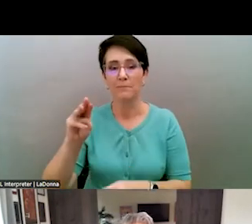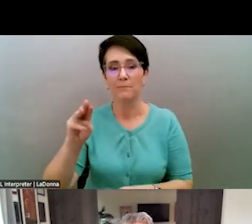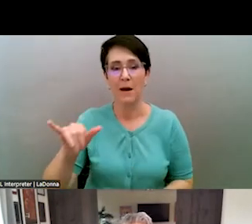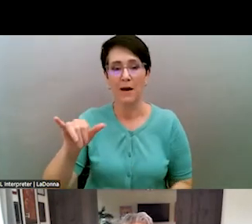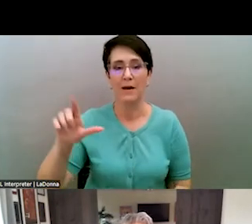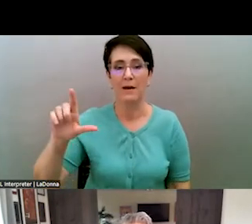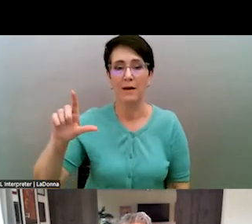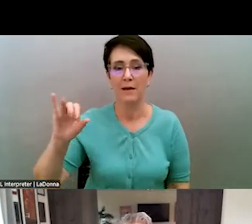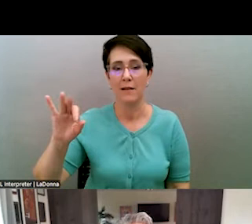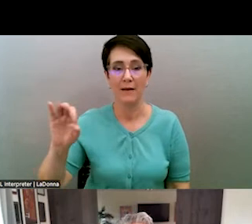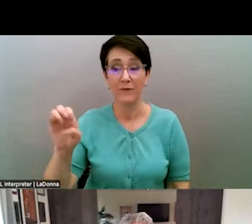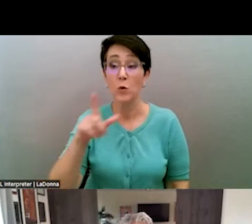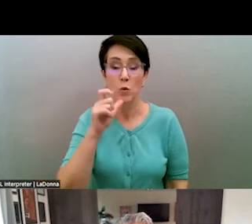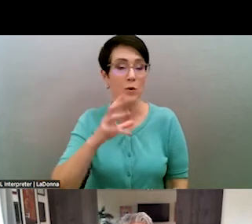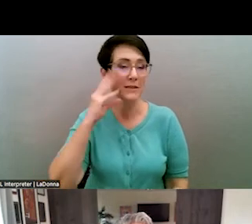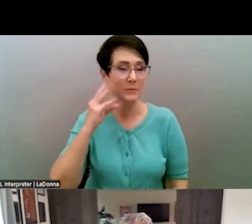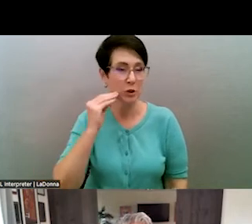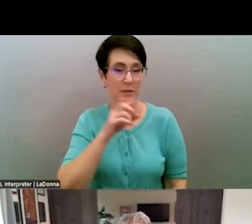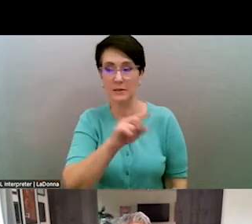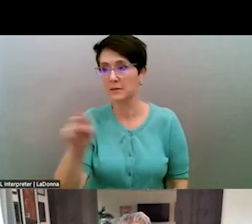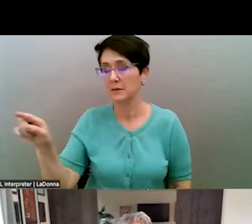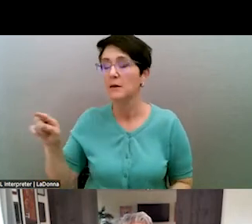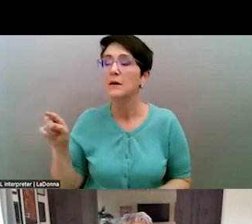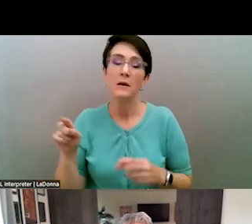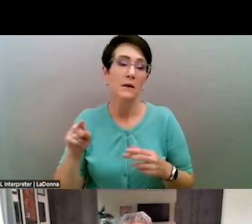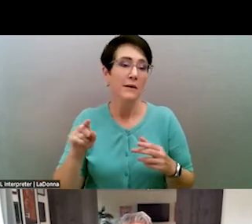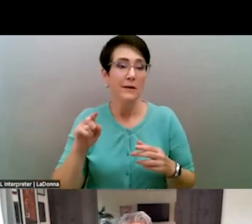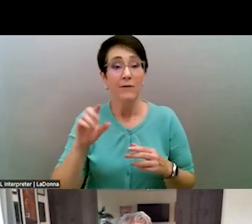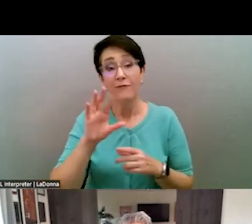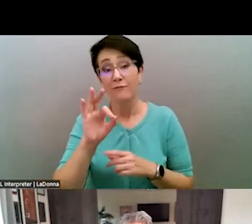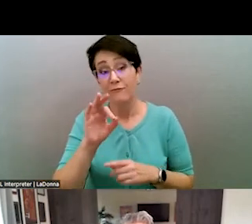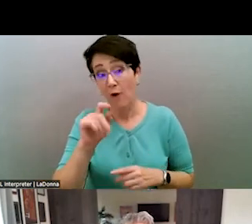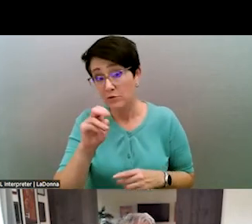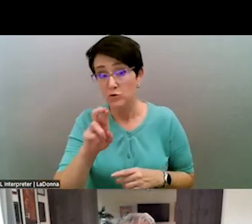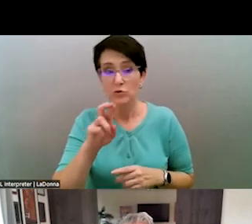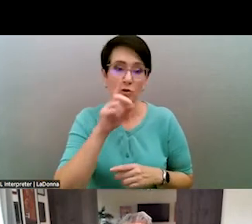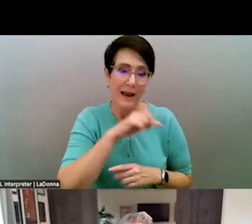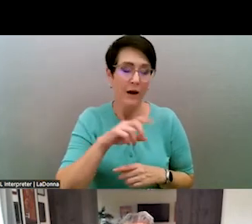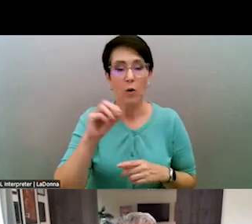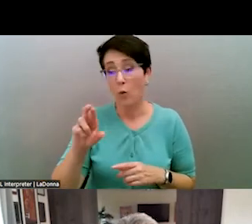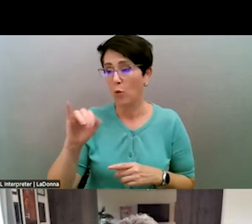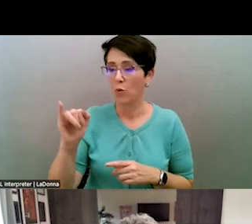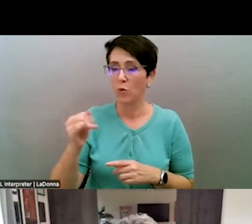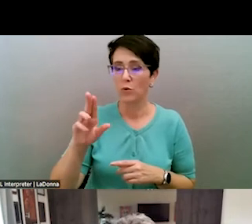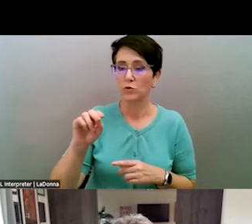FOSTER CARE. JUVENILE JUSTICE. I HAD HEARD KIND OF RELAYED THAT, PEOPLE, WOULD SAY, WELL WE DON'T